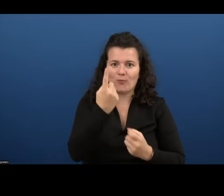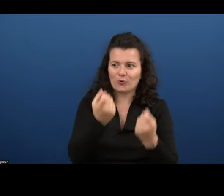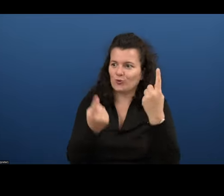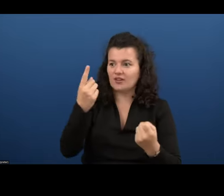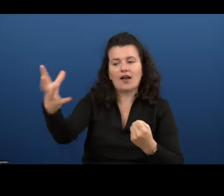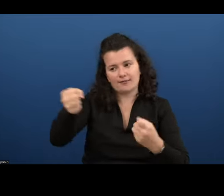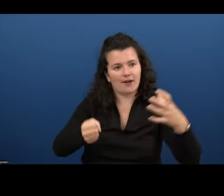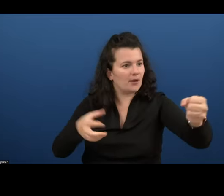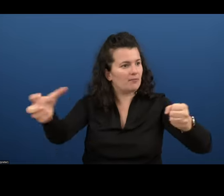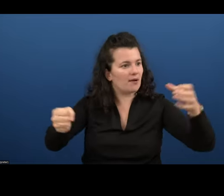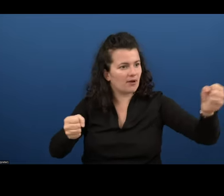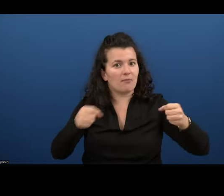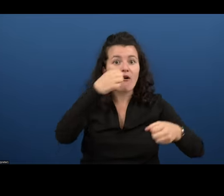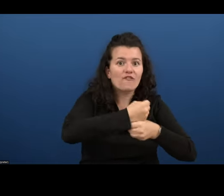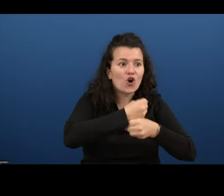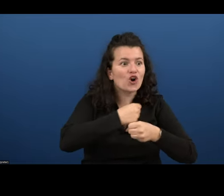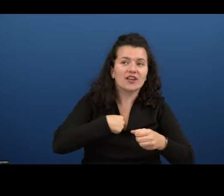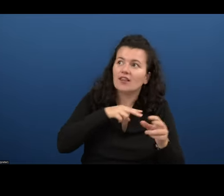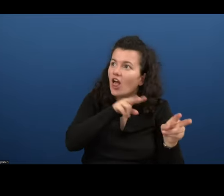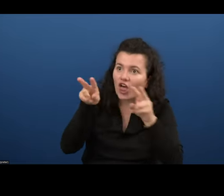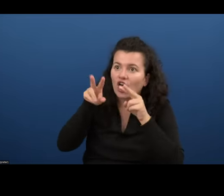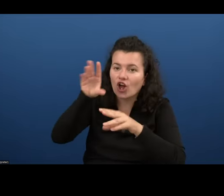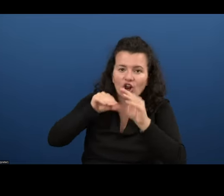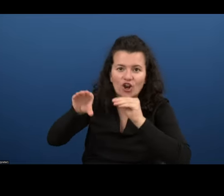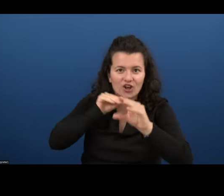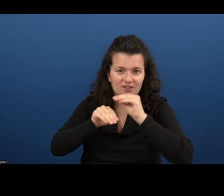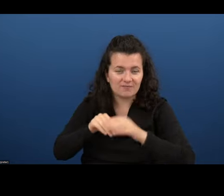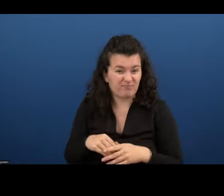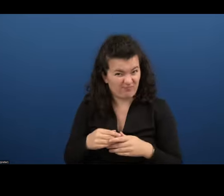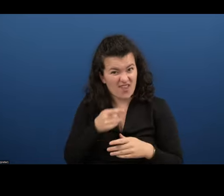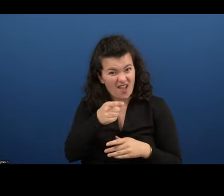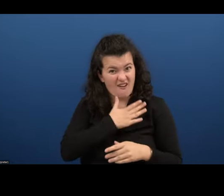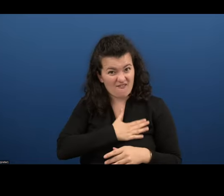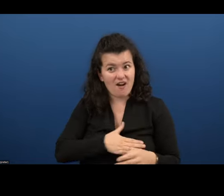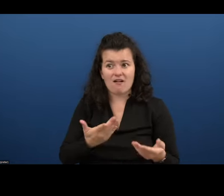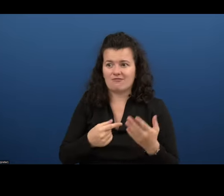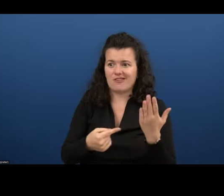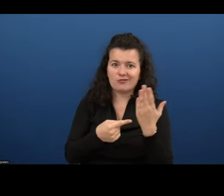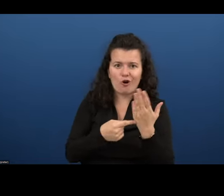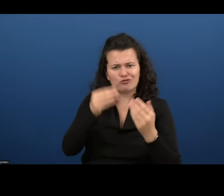14:33:25 to have the deep technology skills and expertise to build the systems in a way